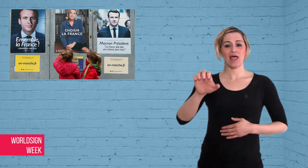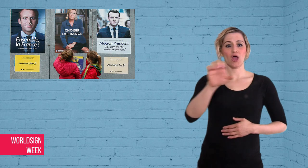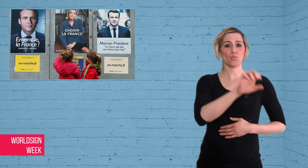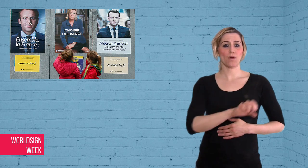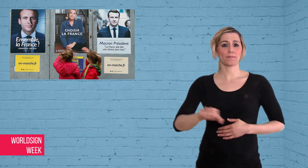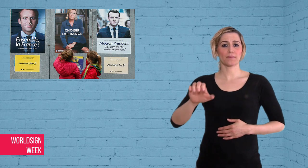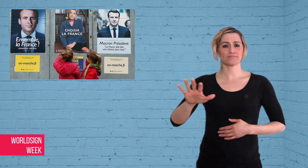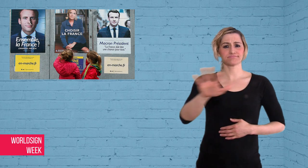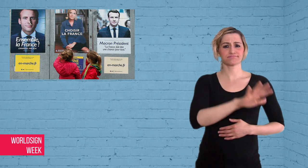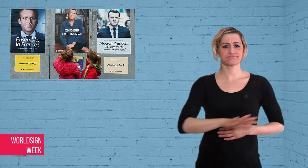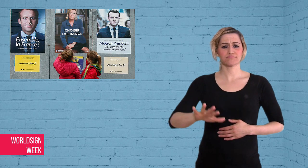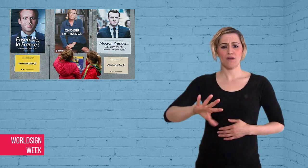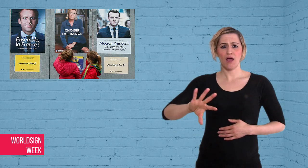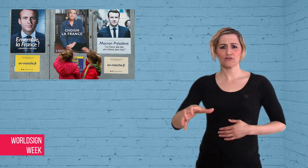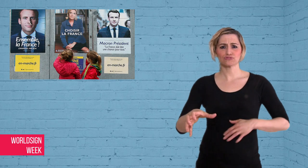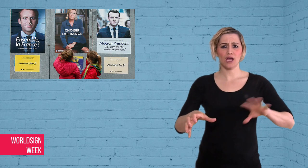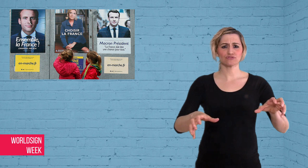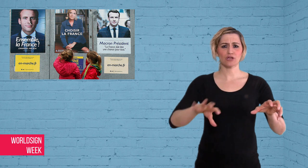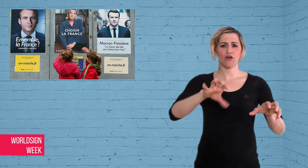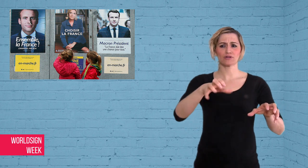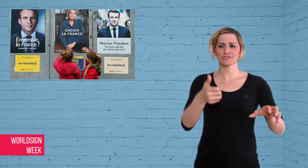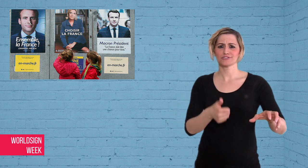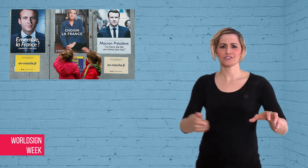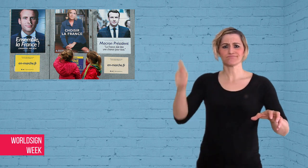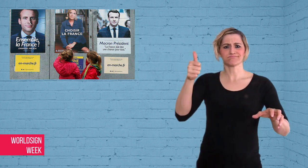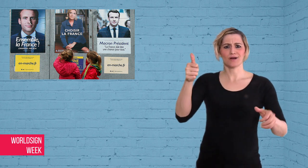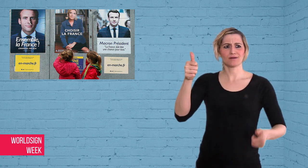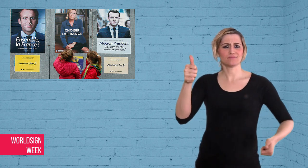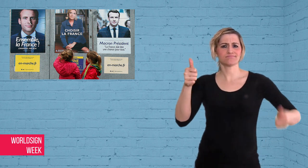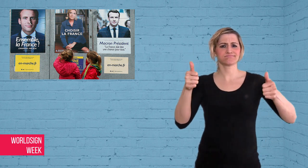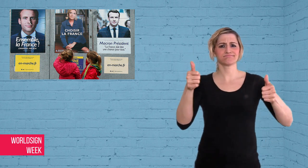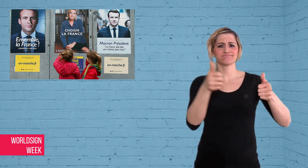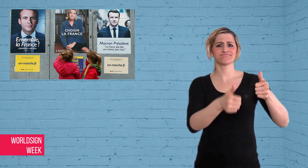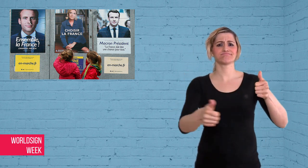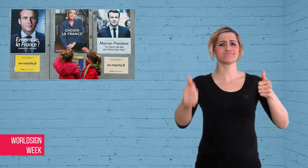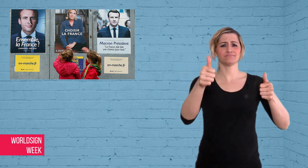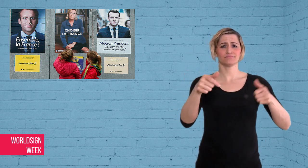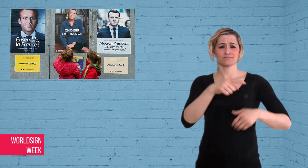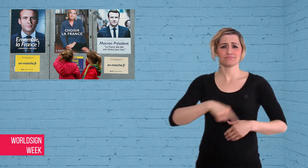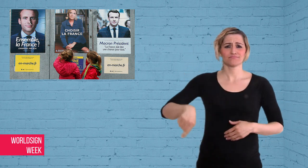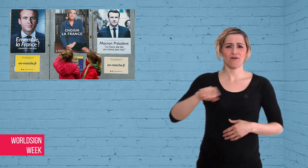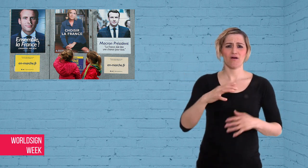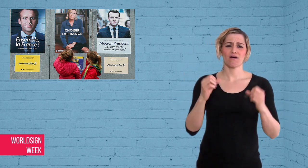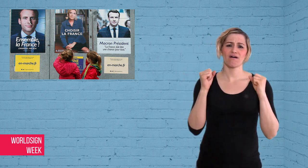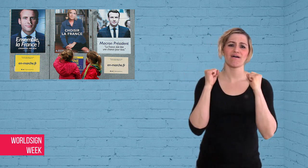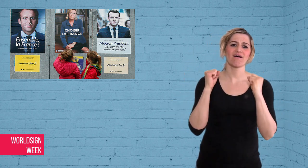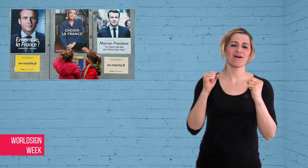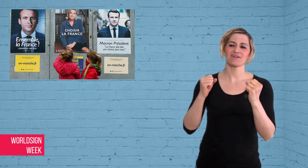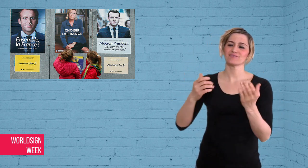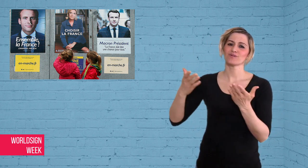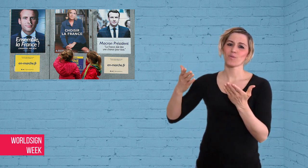European leaders welcome Macron’s